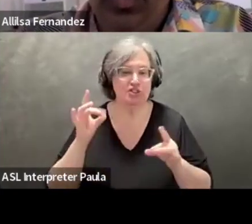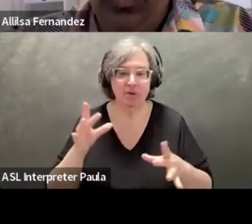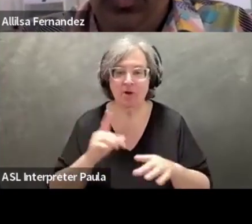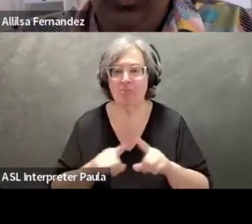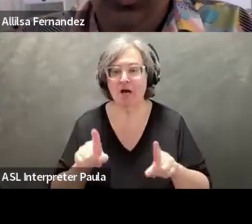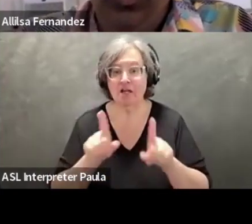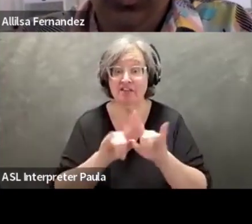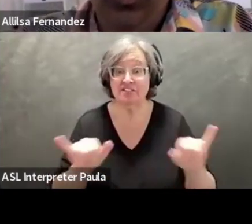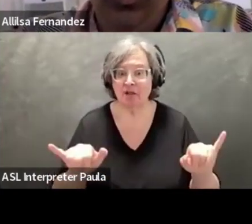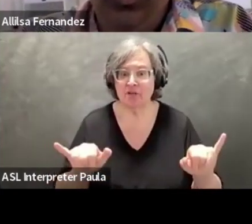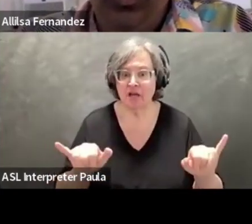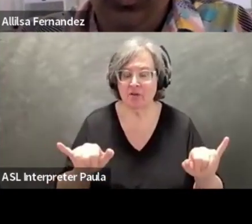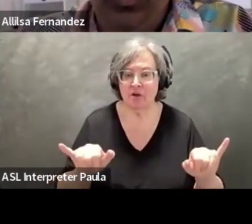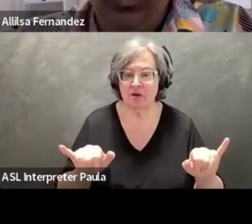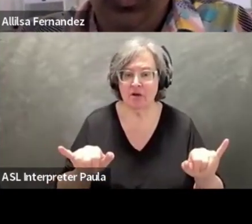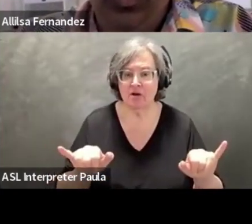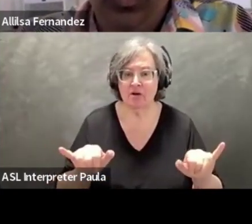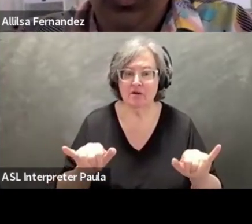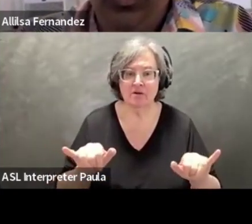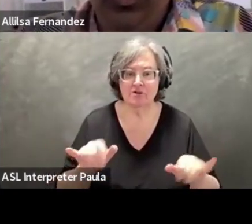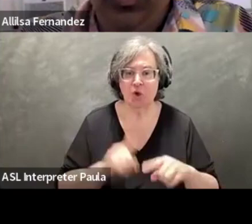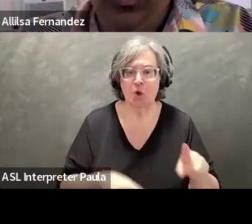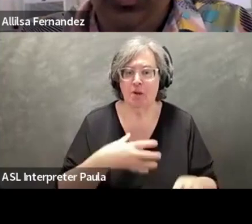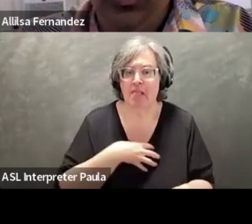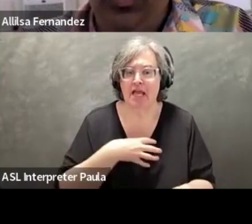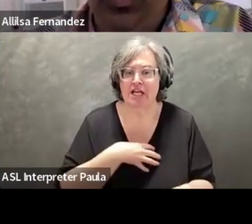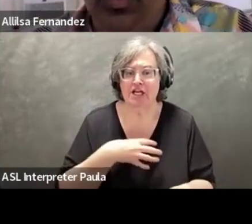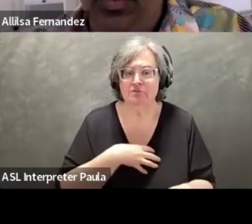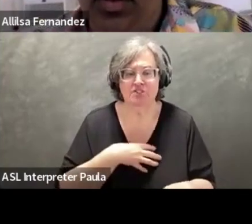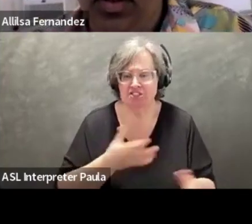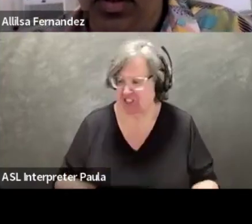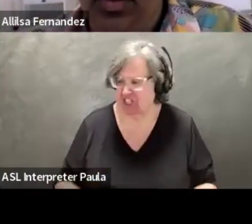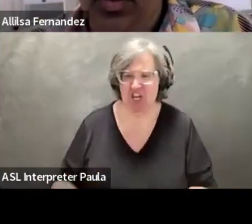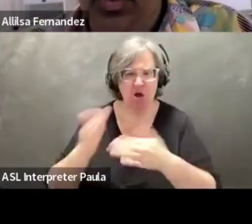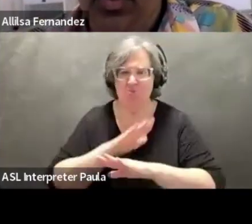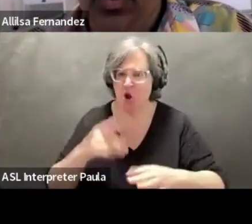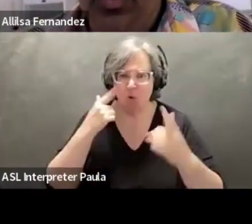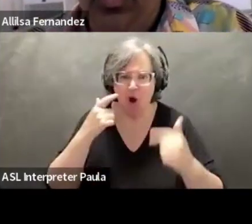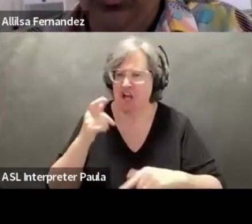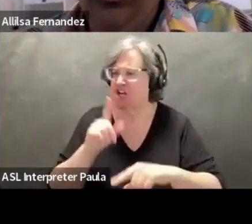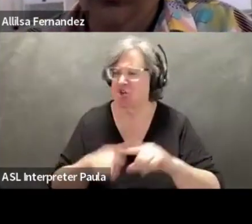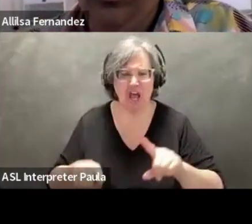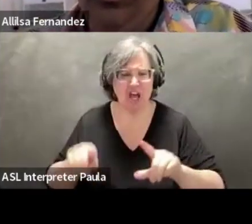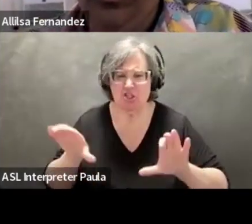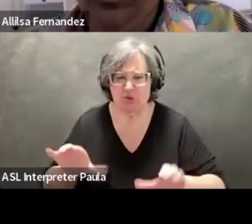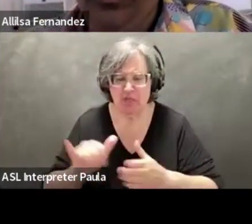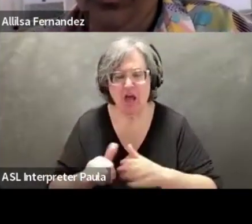same time it was you didn't get to complain, get up, don't cry. You can't go through this. You You only gonna be you. You be in